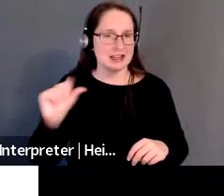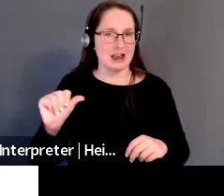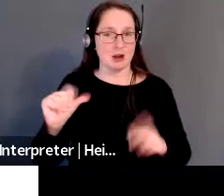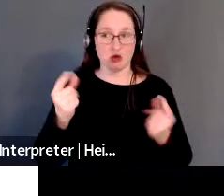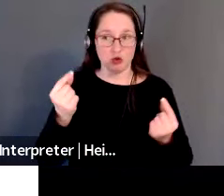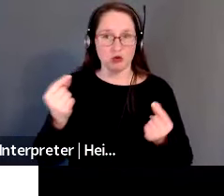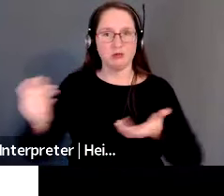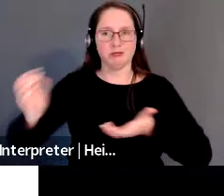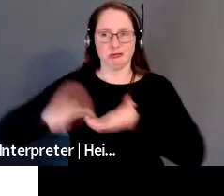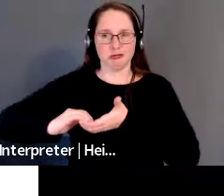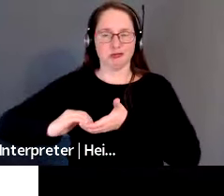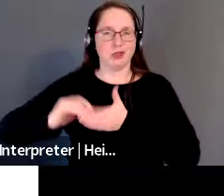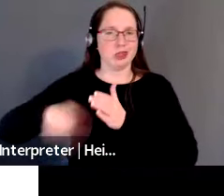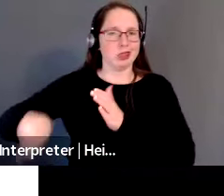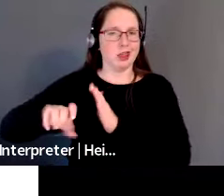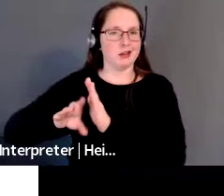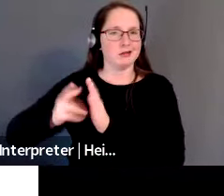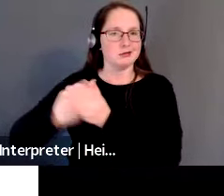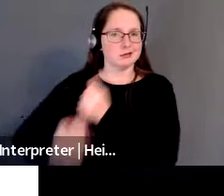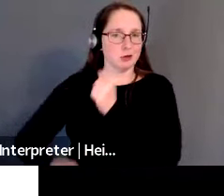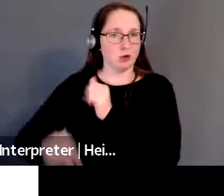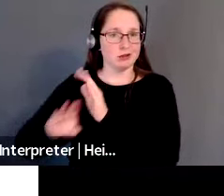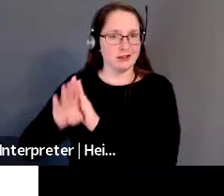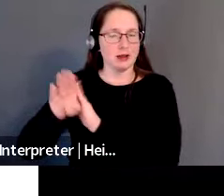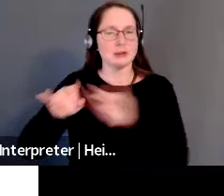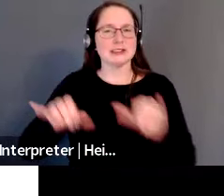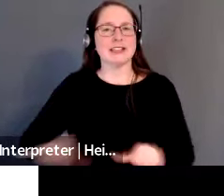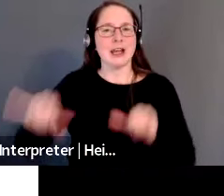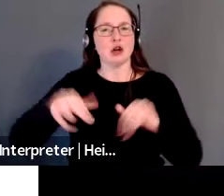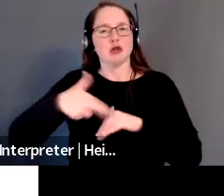and they developed basically a standard reference material with the list